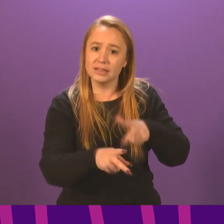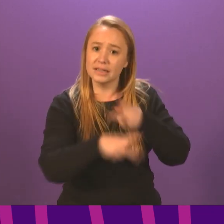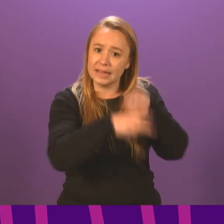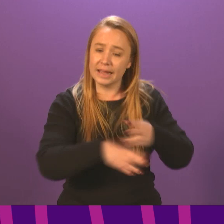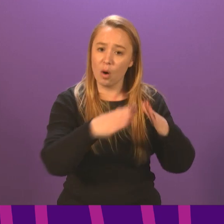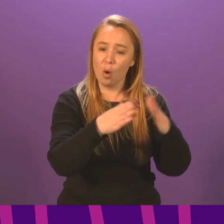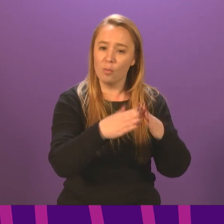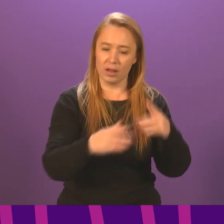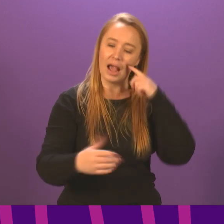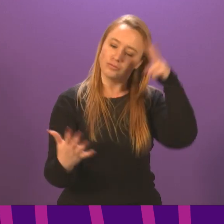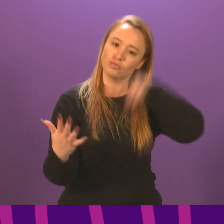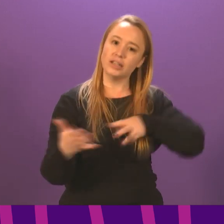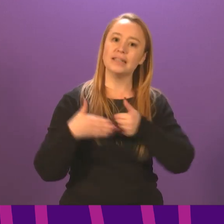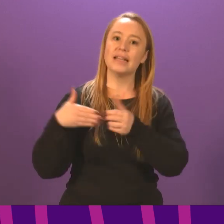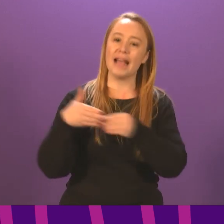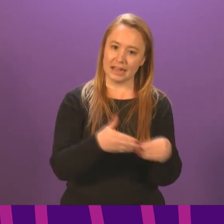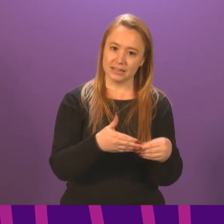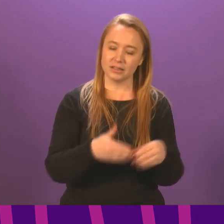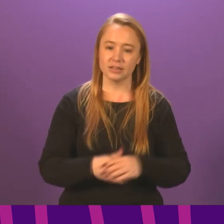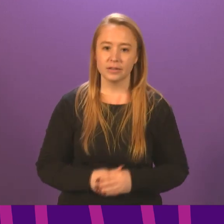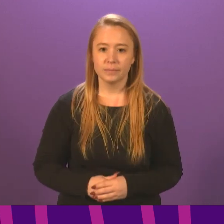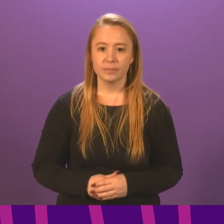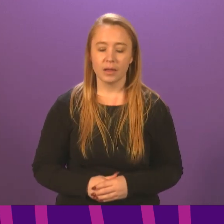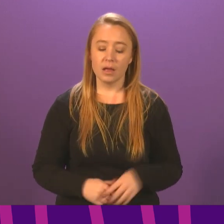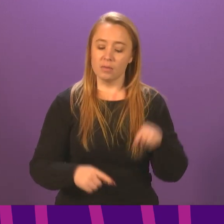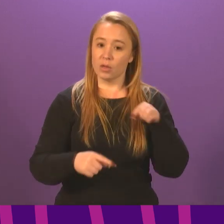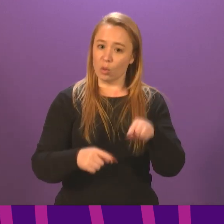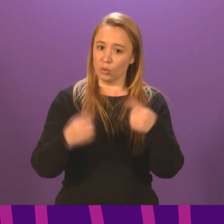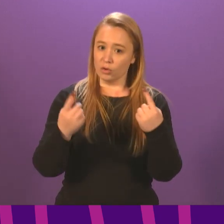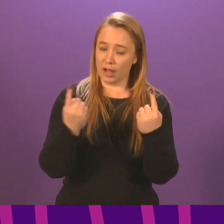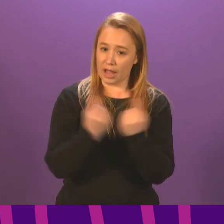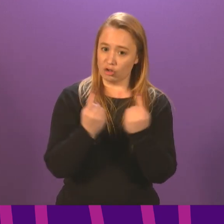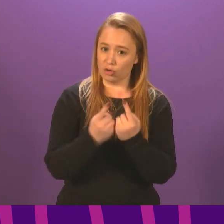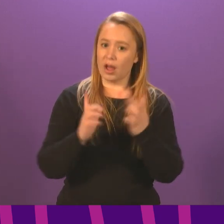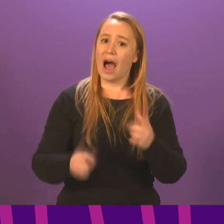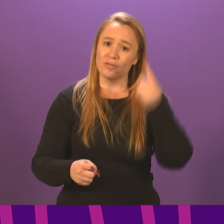way of assurance, I advise that those issues are taken into account every year with the